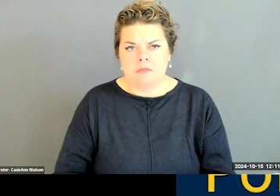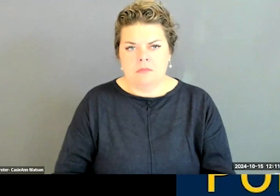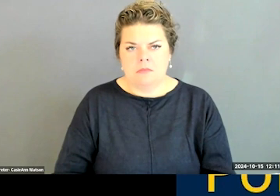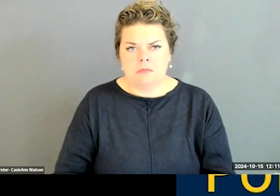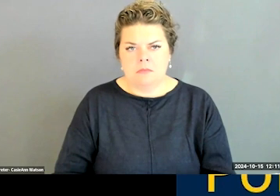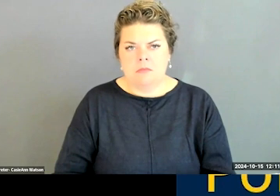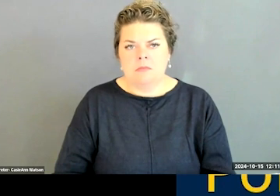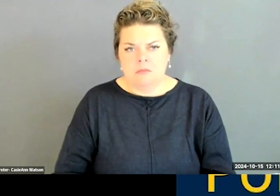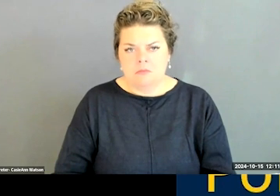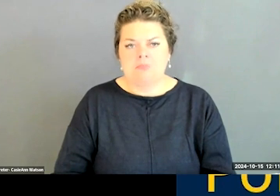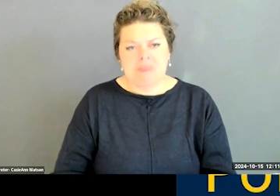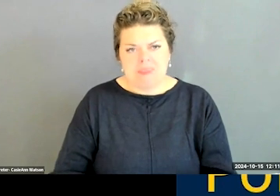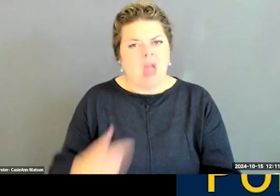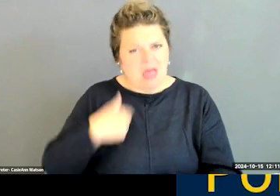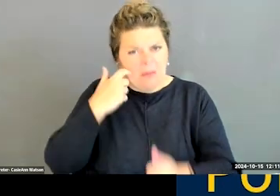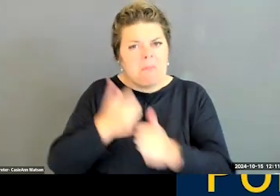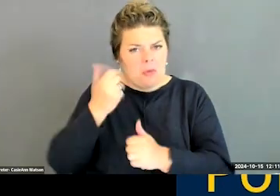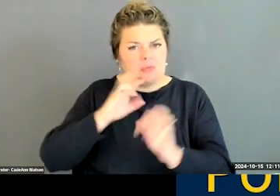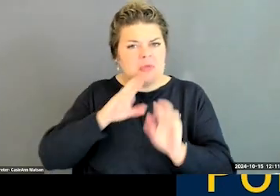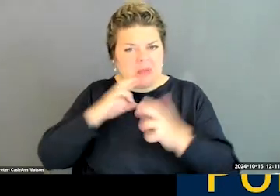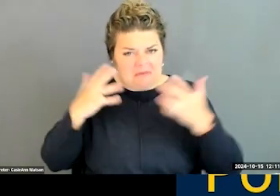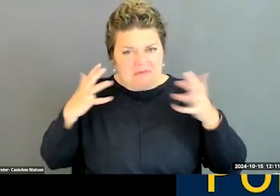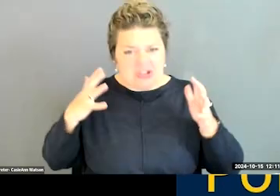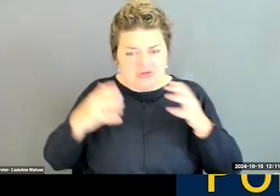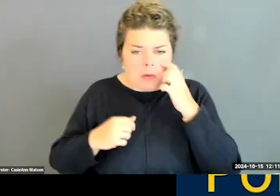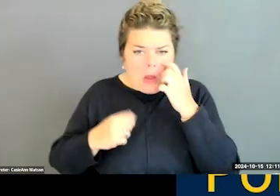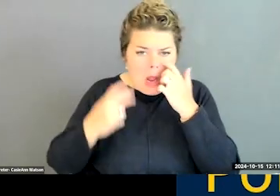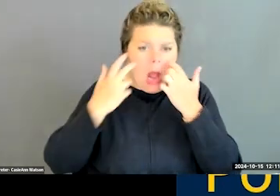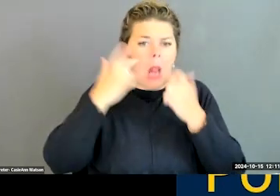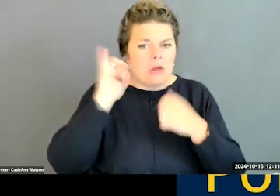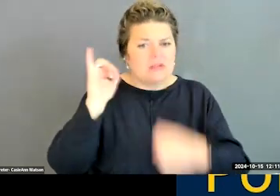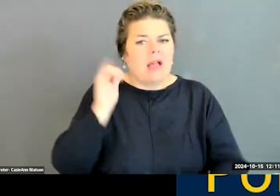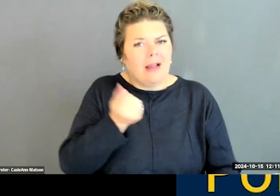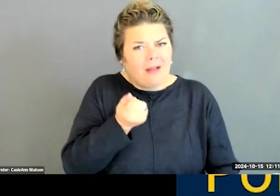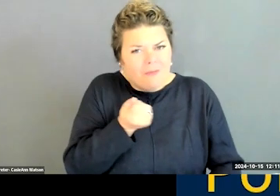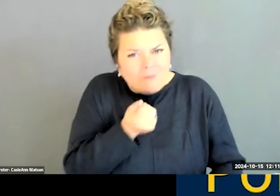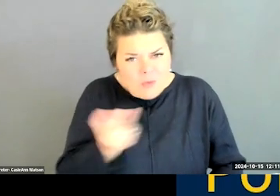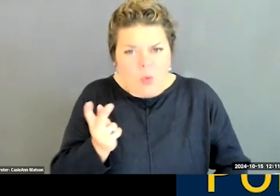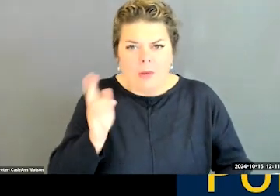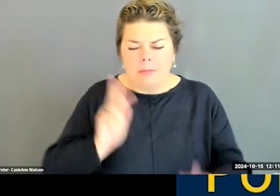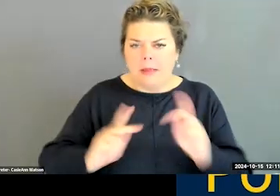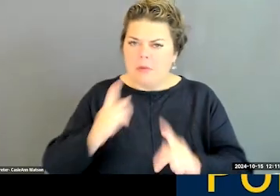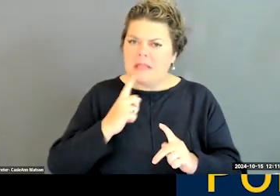Okay, it looks like we've got most of our responses, and it looks like very few of you say that you never communicate effectively